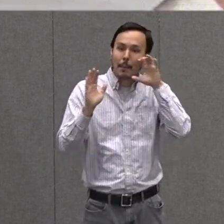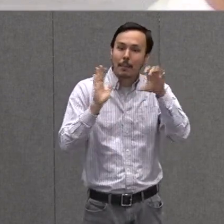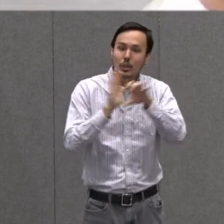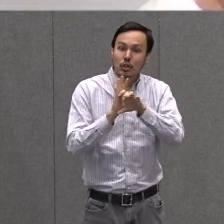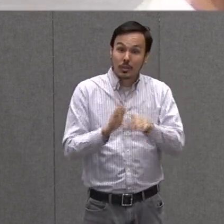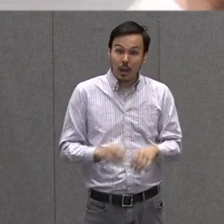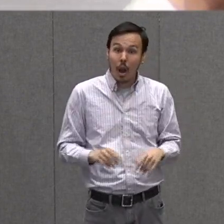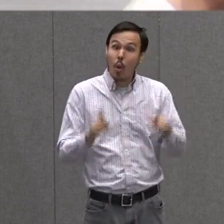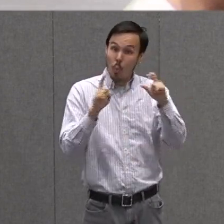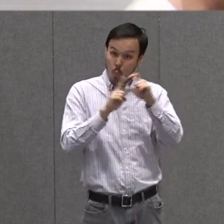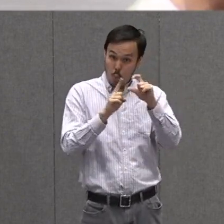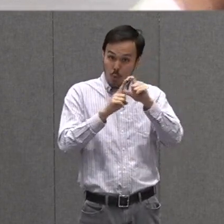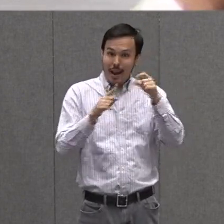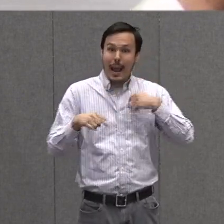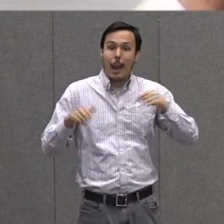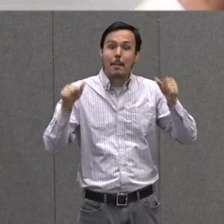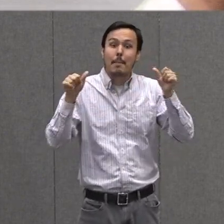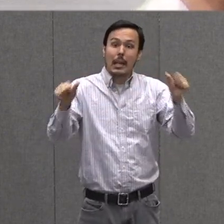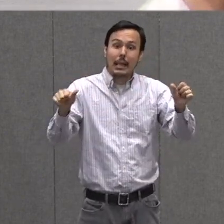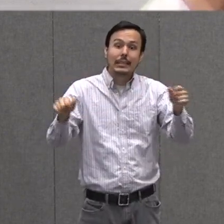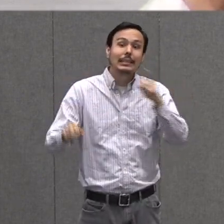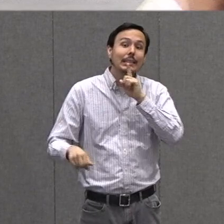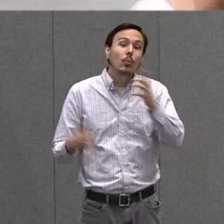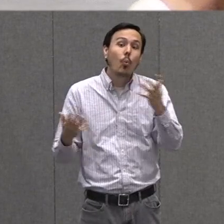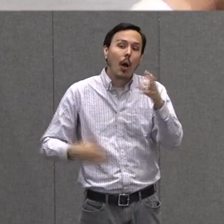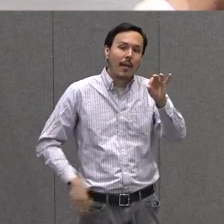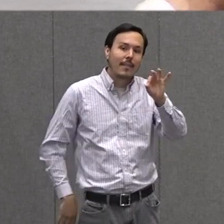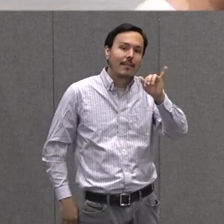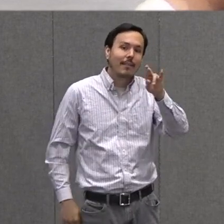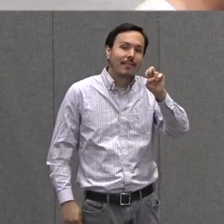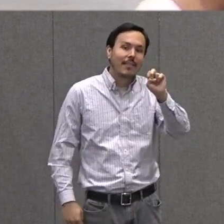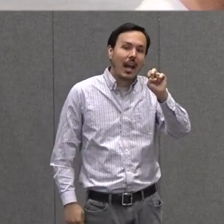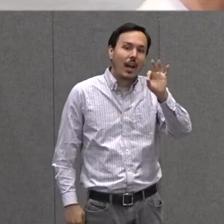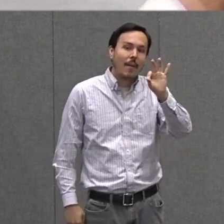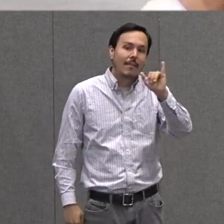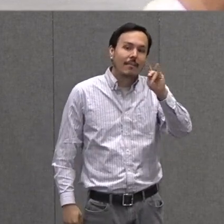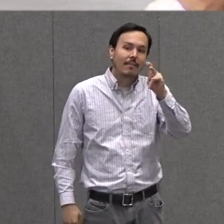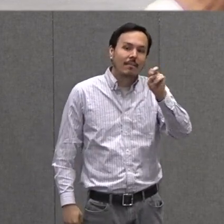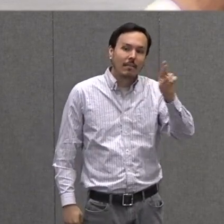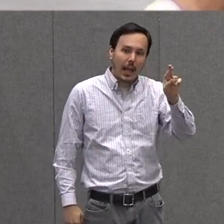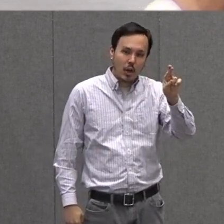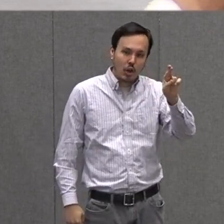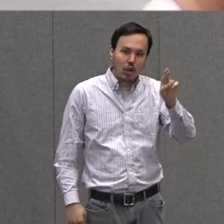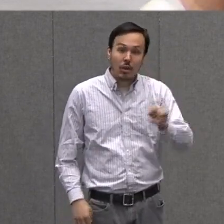The word I placed with this picture is firefighter. Can you say firefighter?